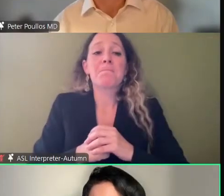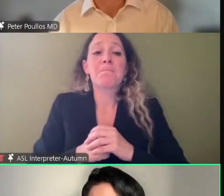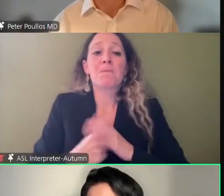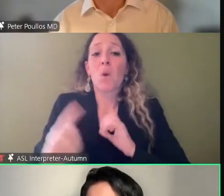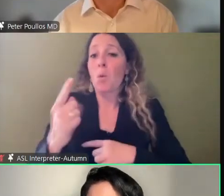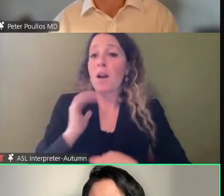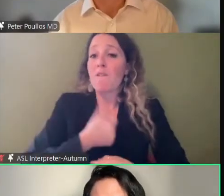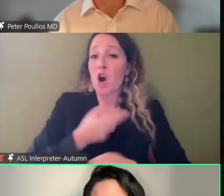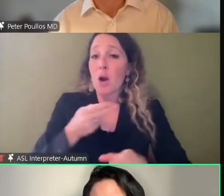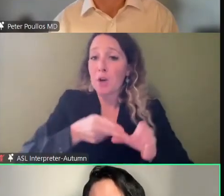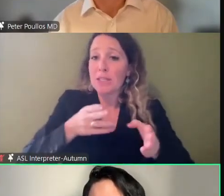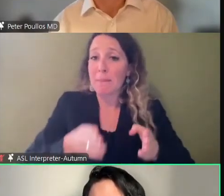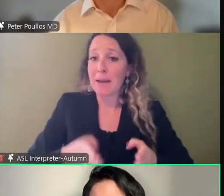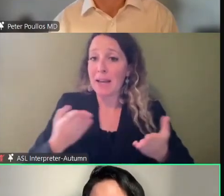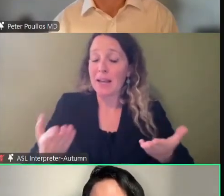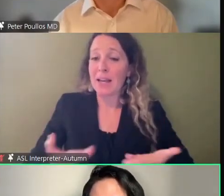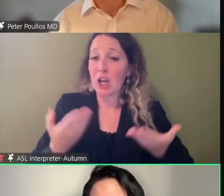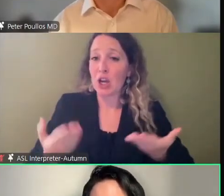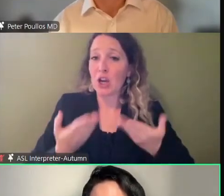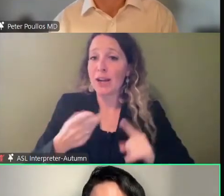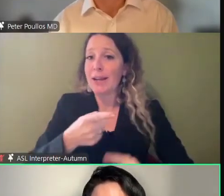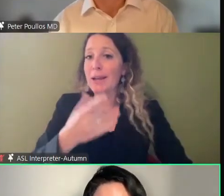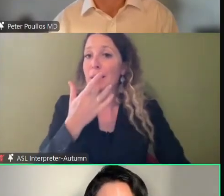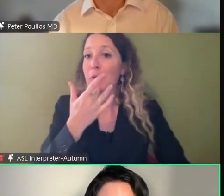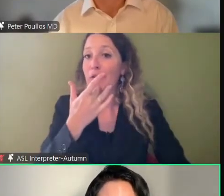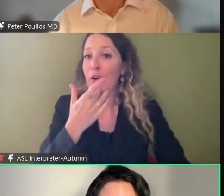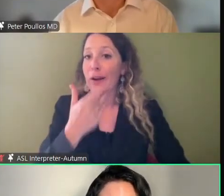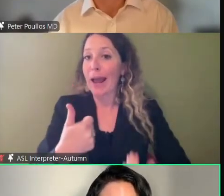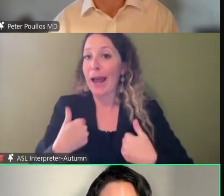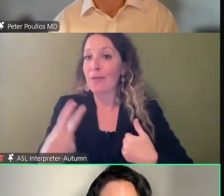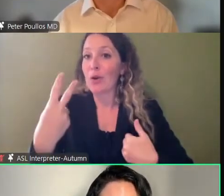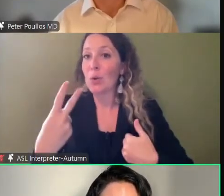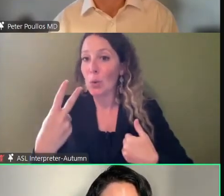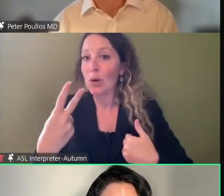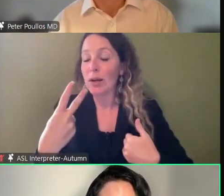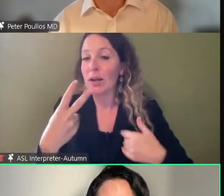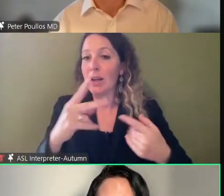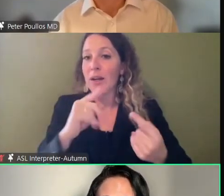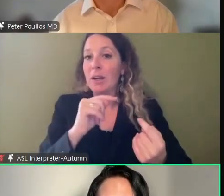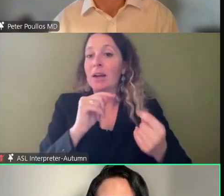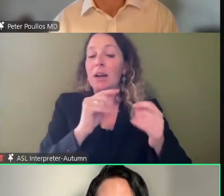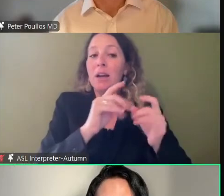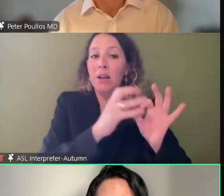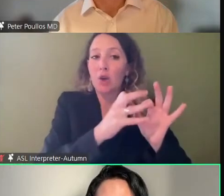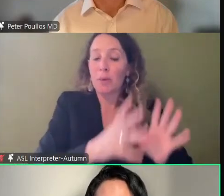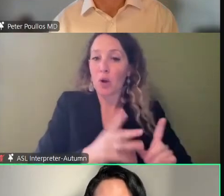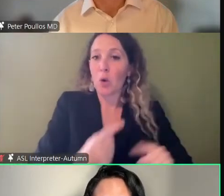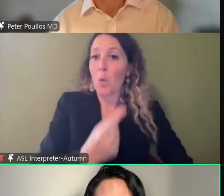shared that, he actually preferred to have two translators, one hearing translator who could